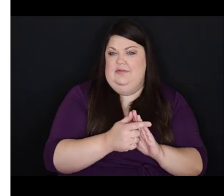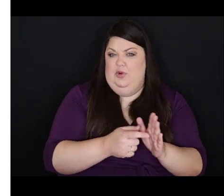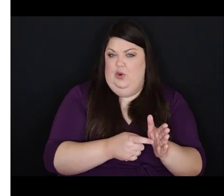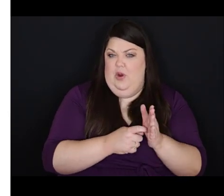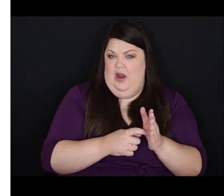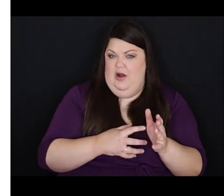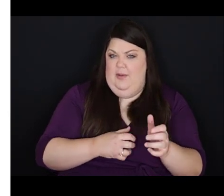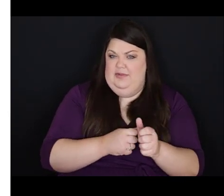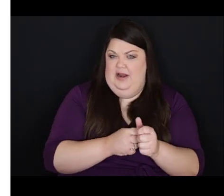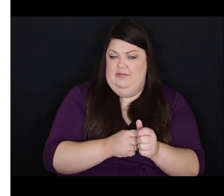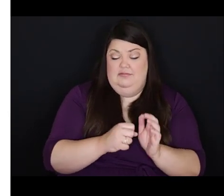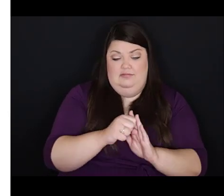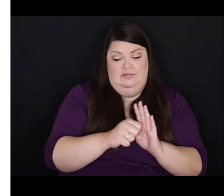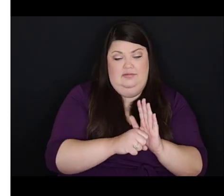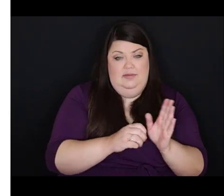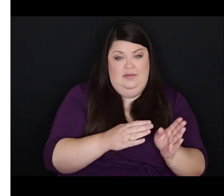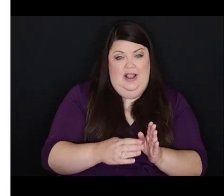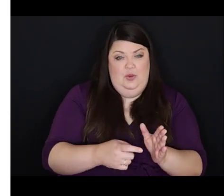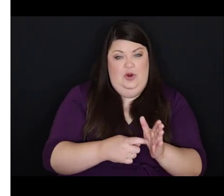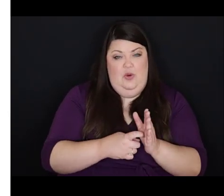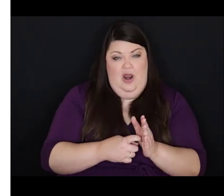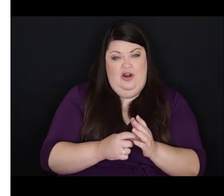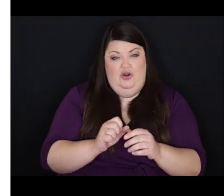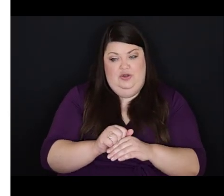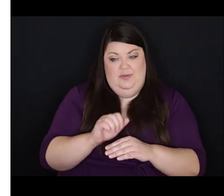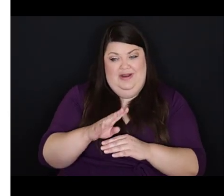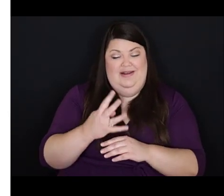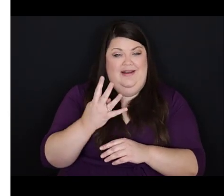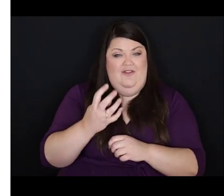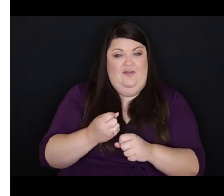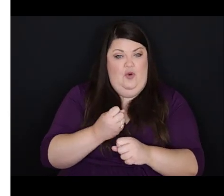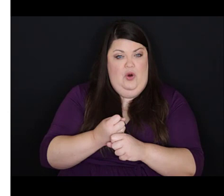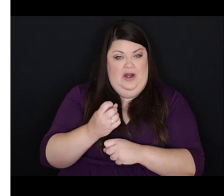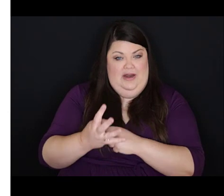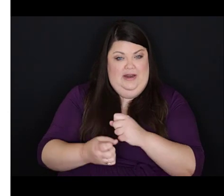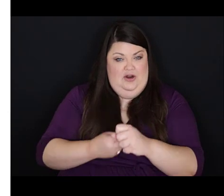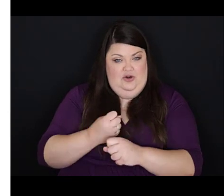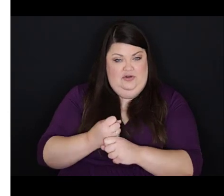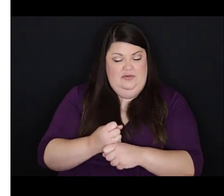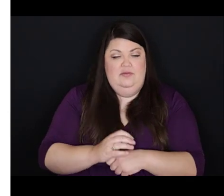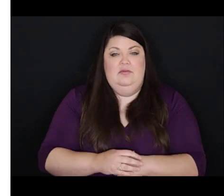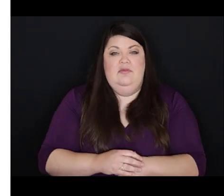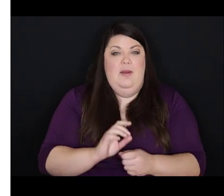State Plans are required to be submitted every 4 years, with a modification required every 2 years.